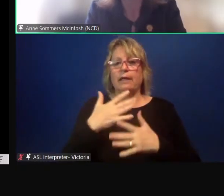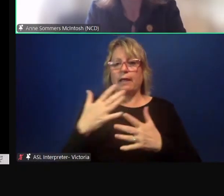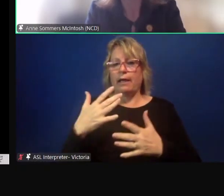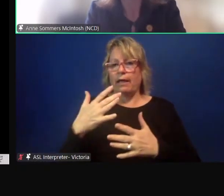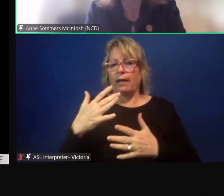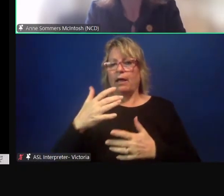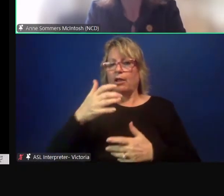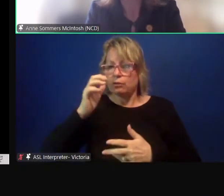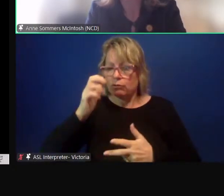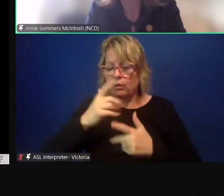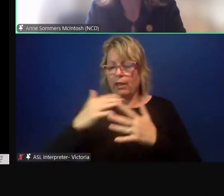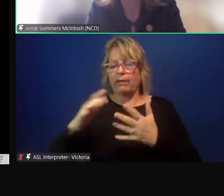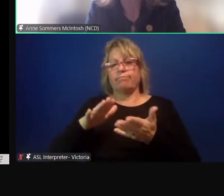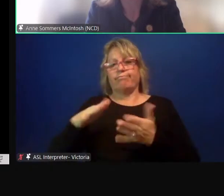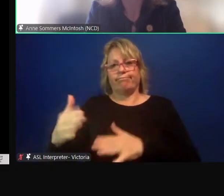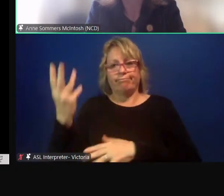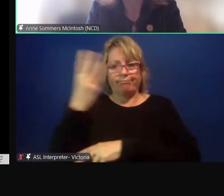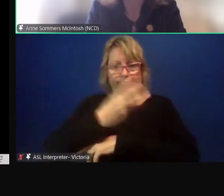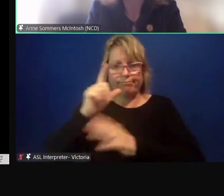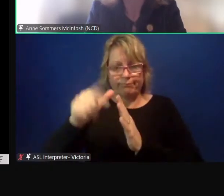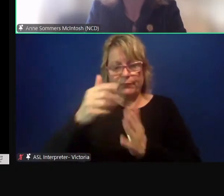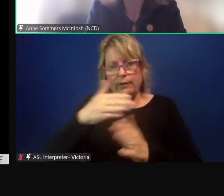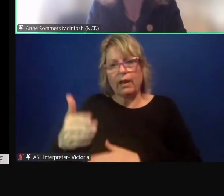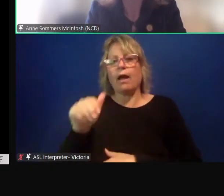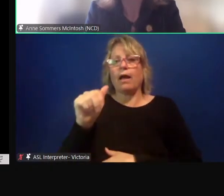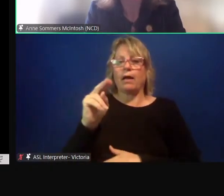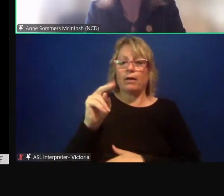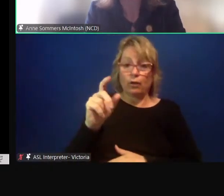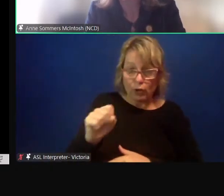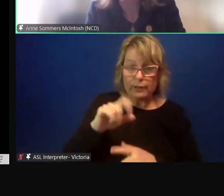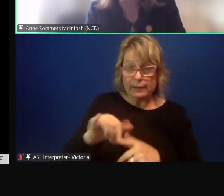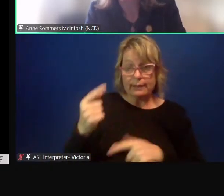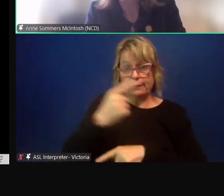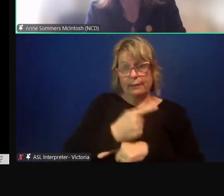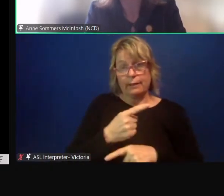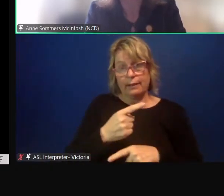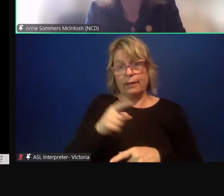What many people don't know is that Andres in his day job as a disability rights litigator